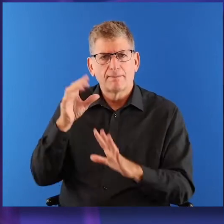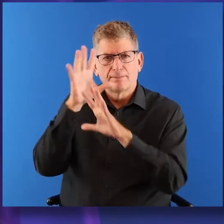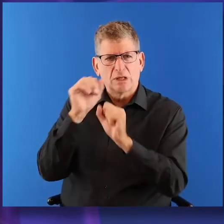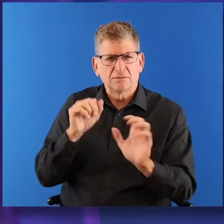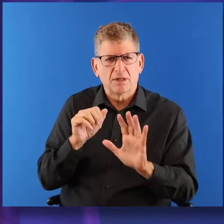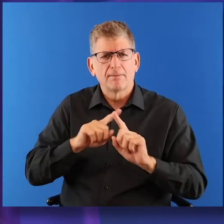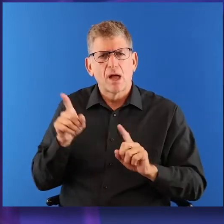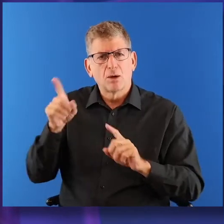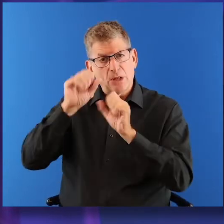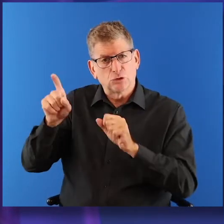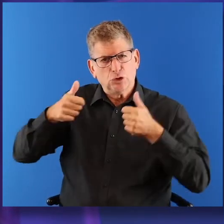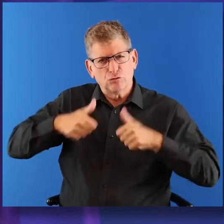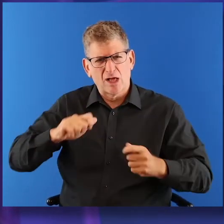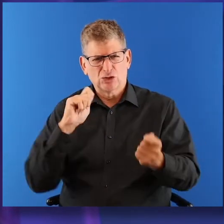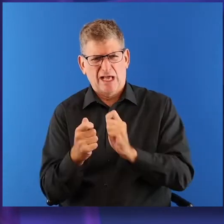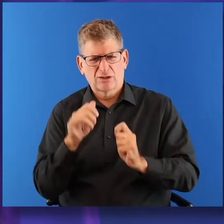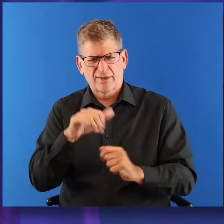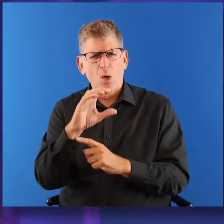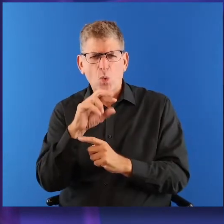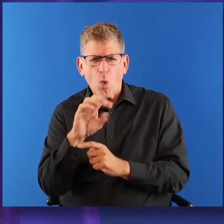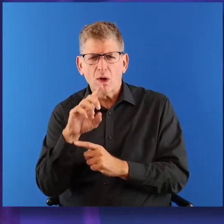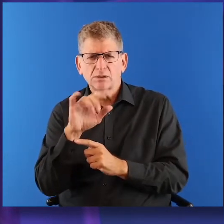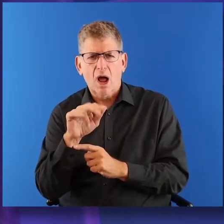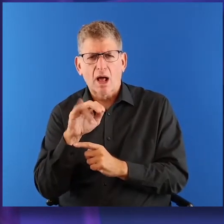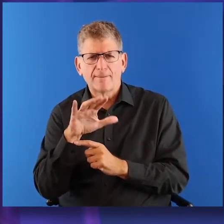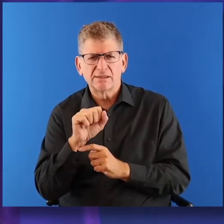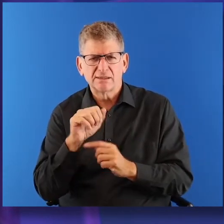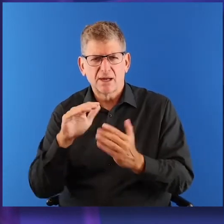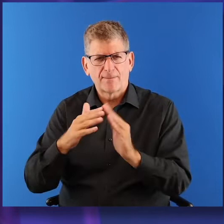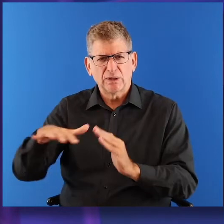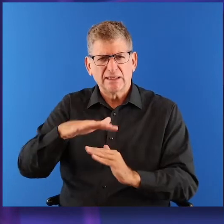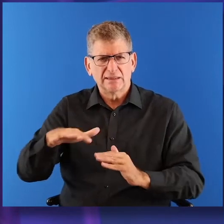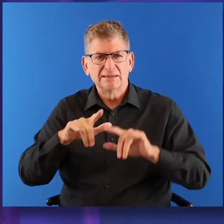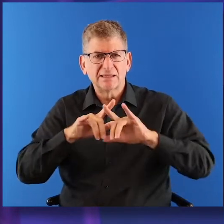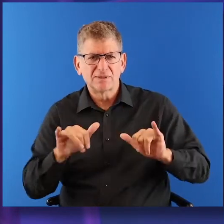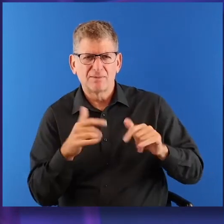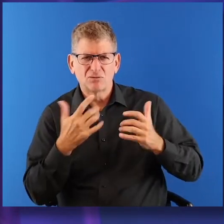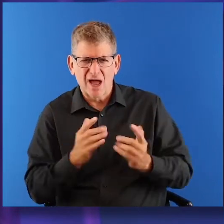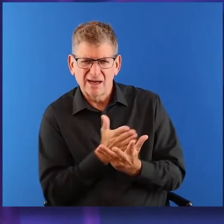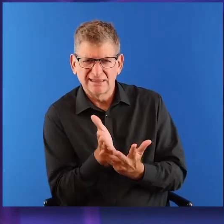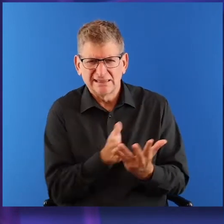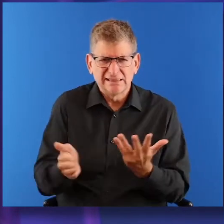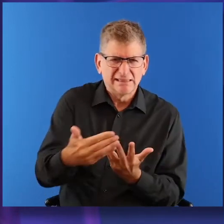adult vaccination, with boosters, we were able to narrow those gaps for seniors getting their first booster,